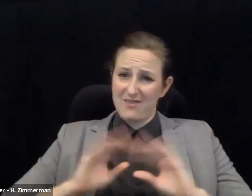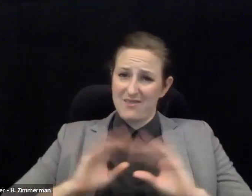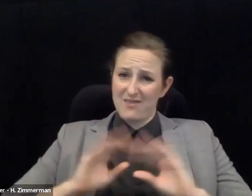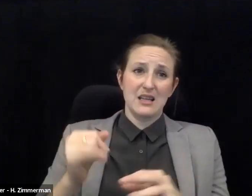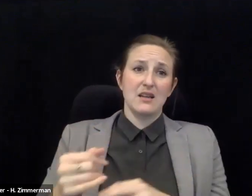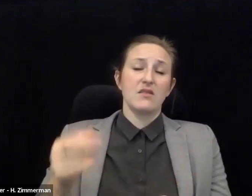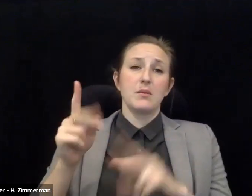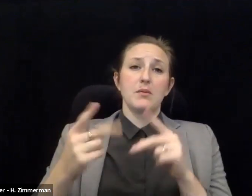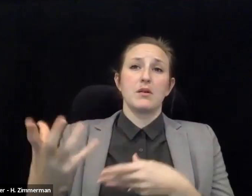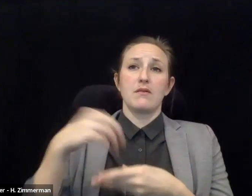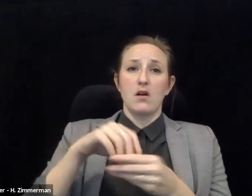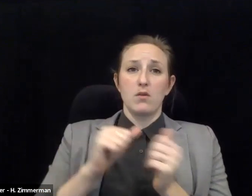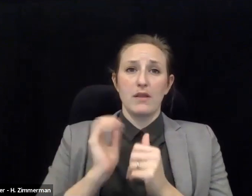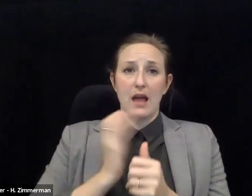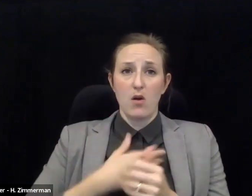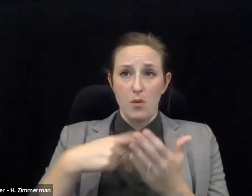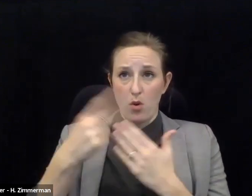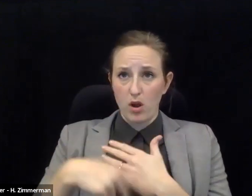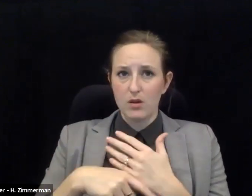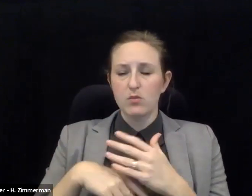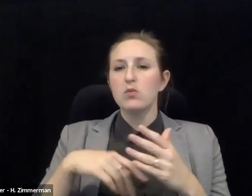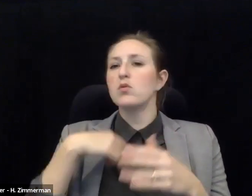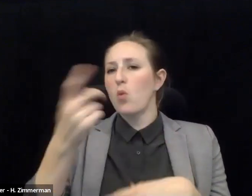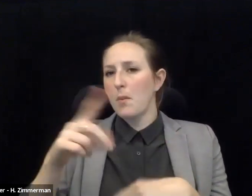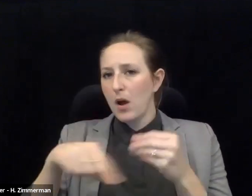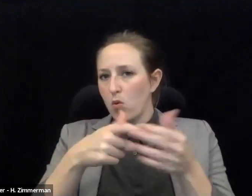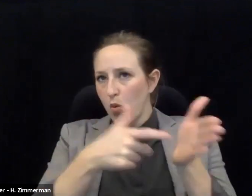told them about the requirement in terms of